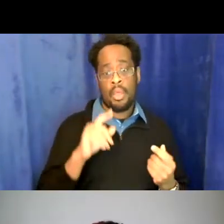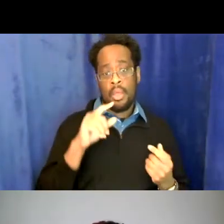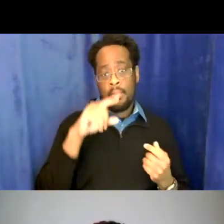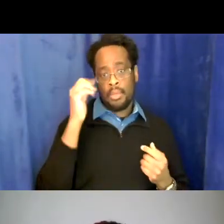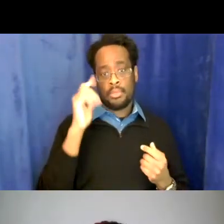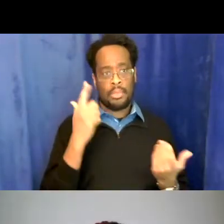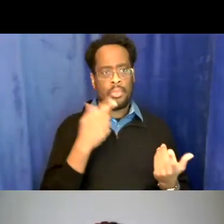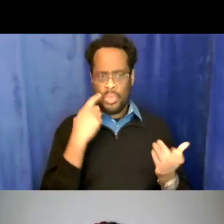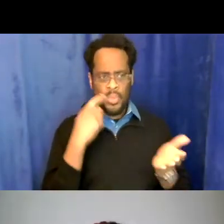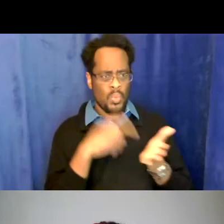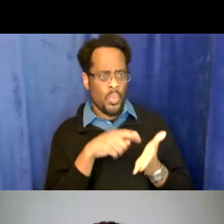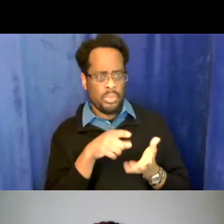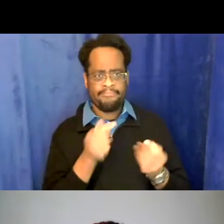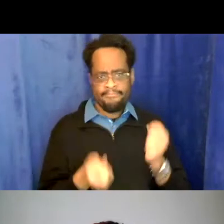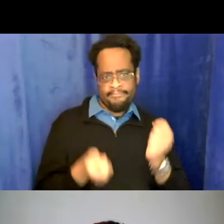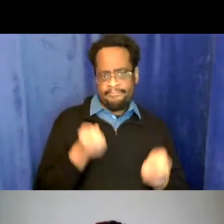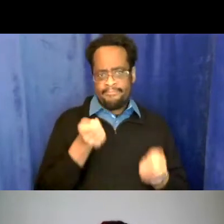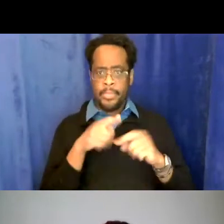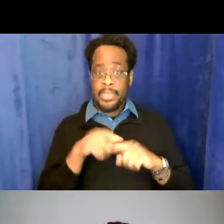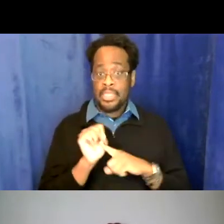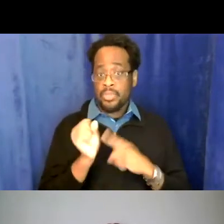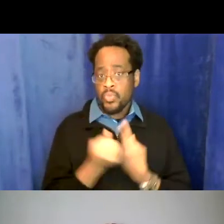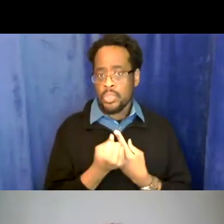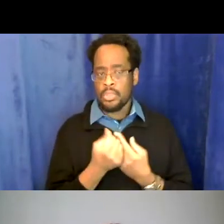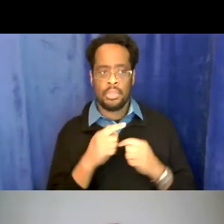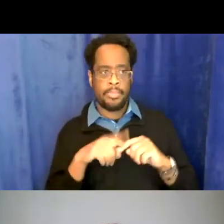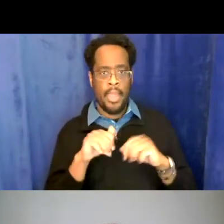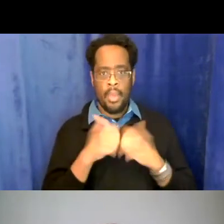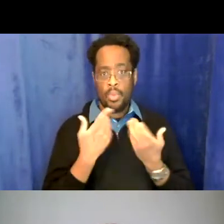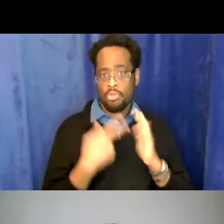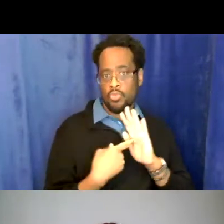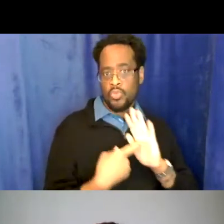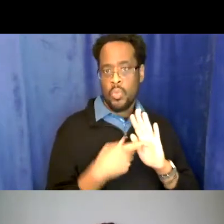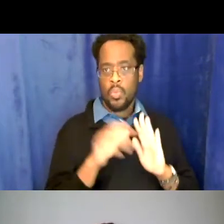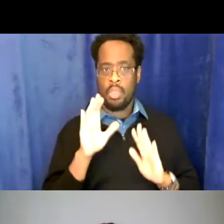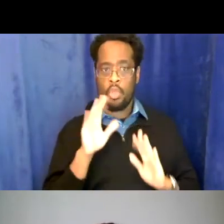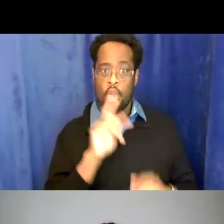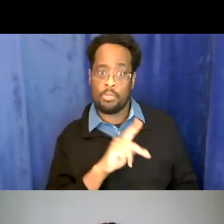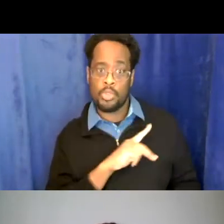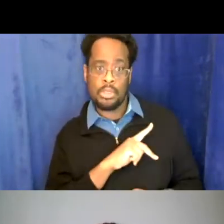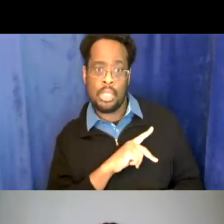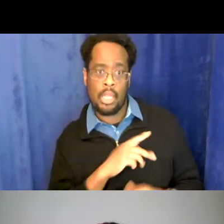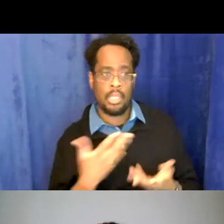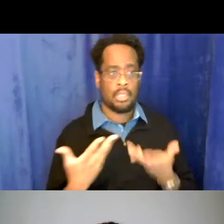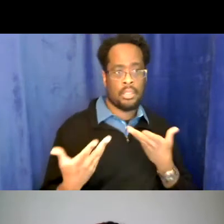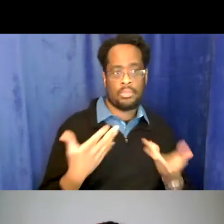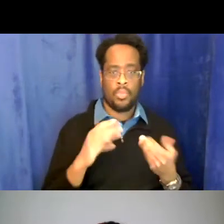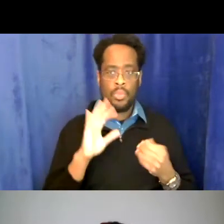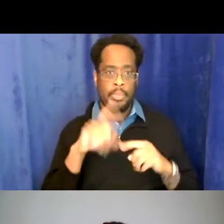leaving them behind black asl we do know that it is based on many factors uh how you're showing